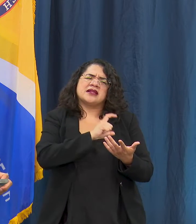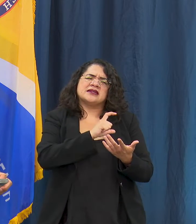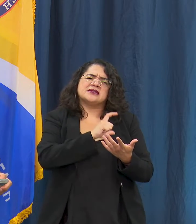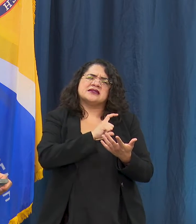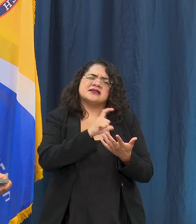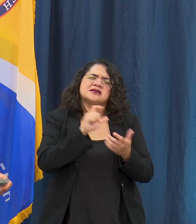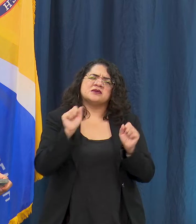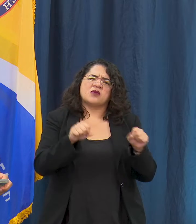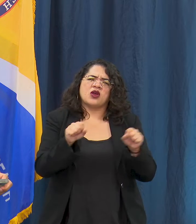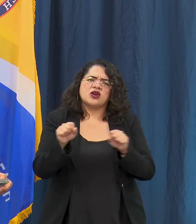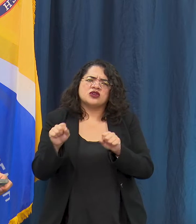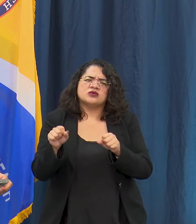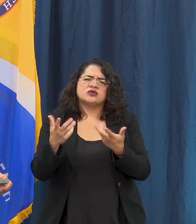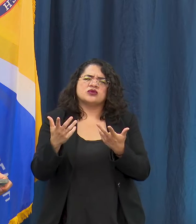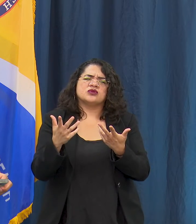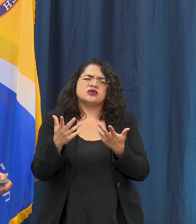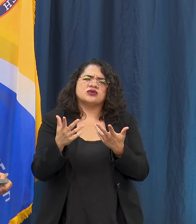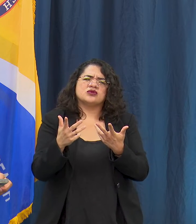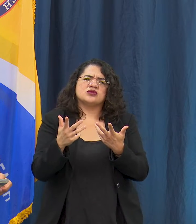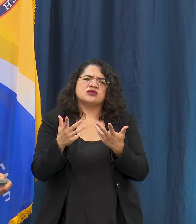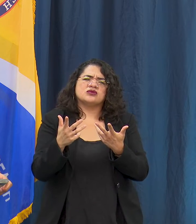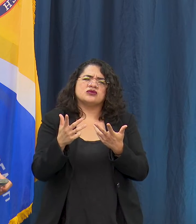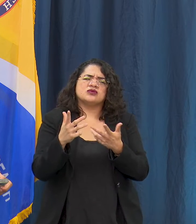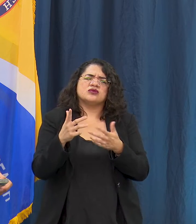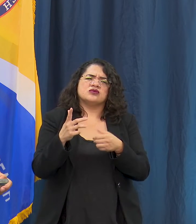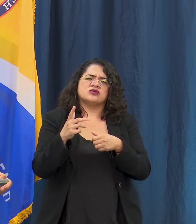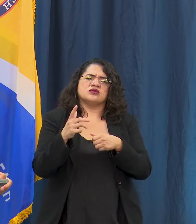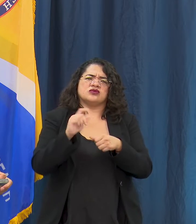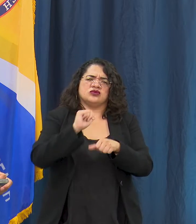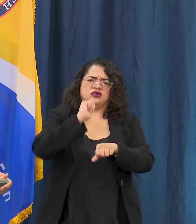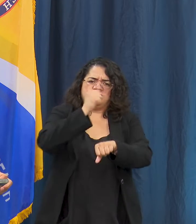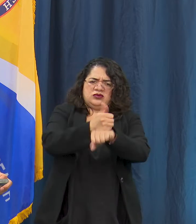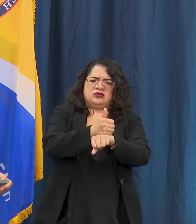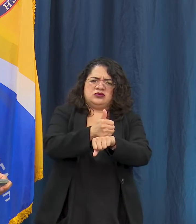officers that are not restored to date for taxpayers despite Measure 8? Okay